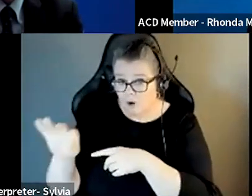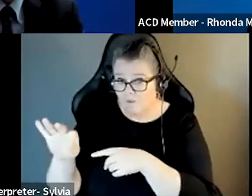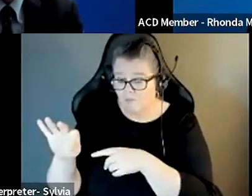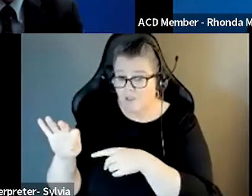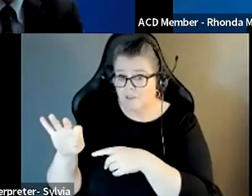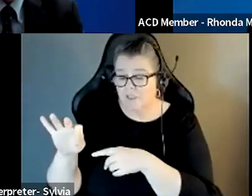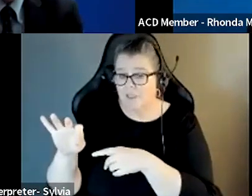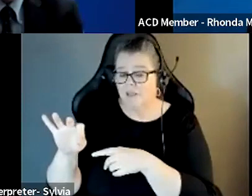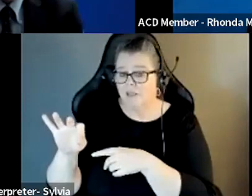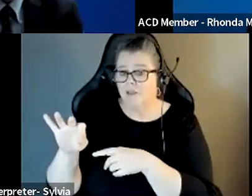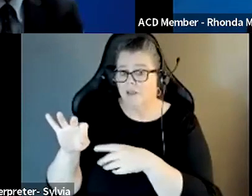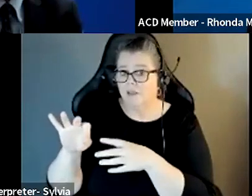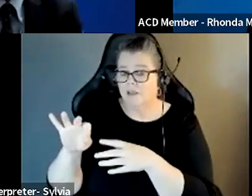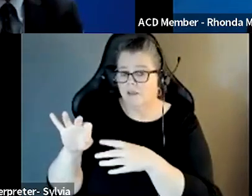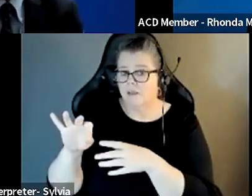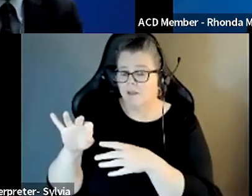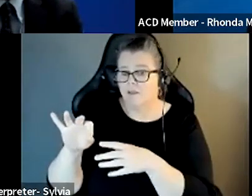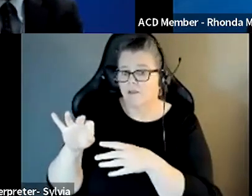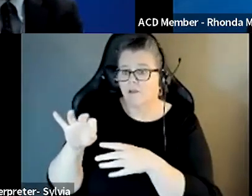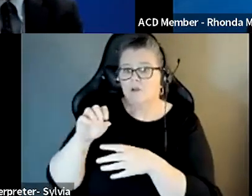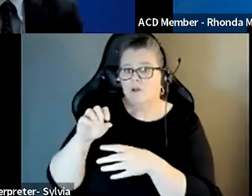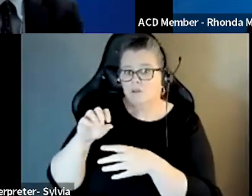just so they know what they are going to be discussing?